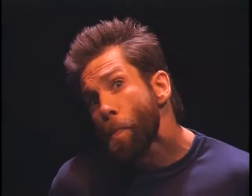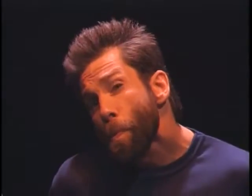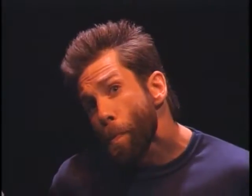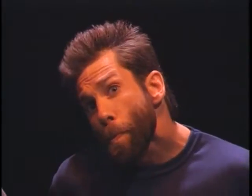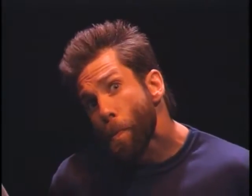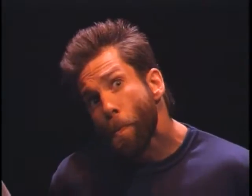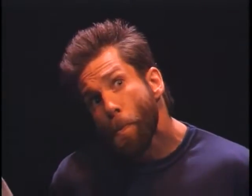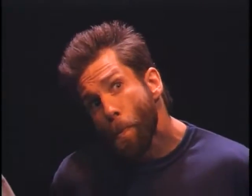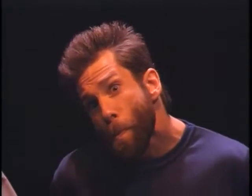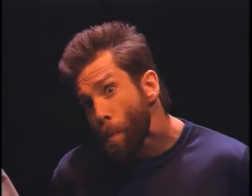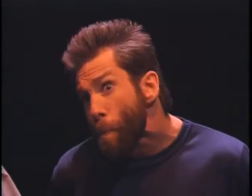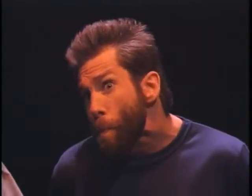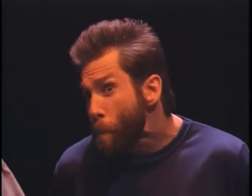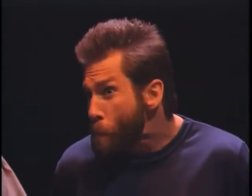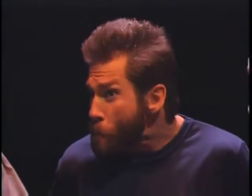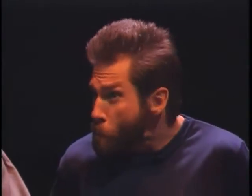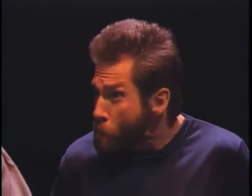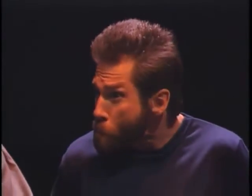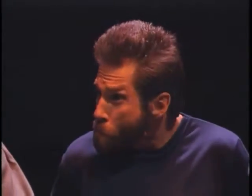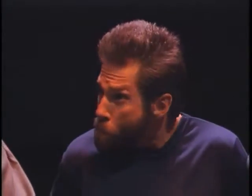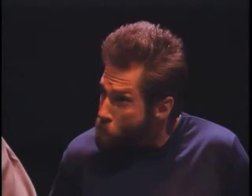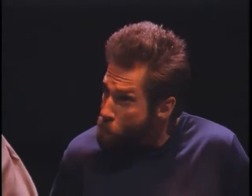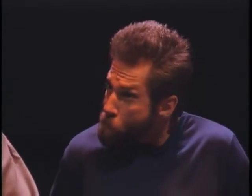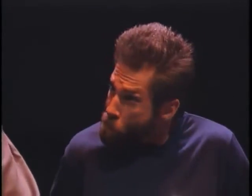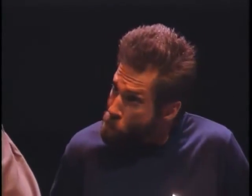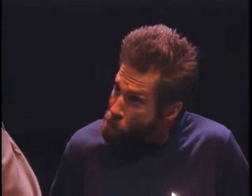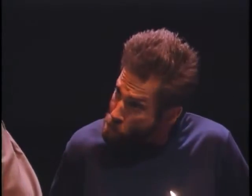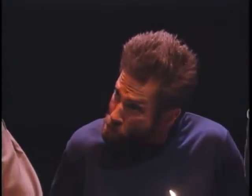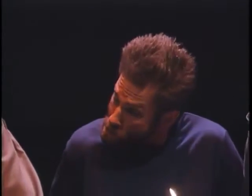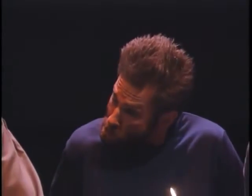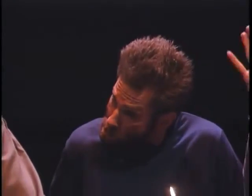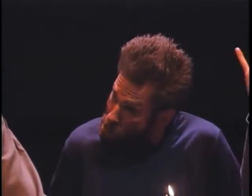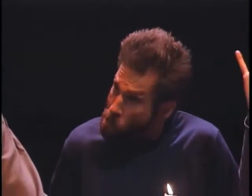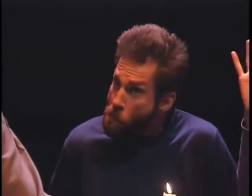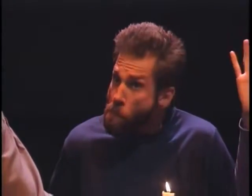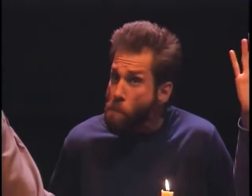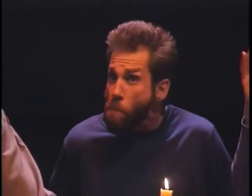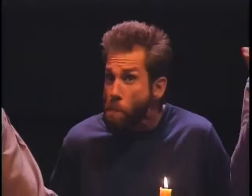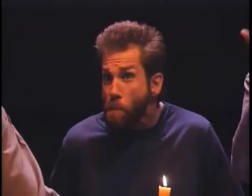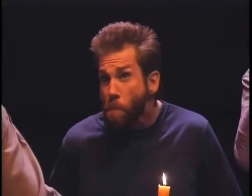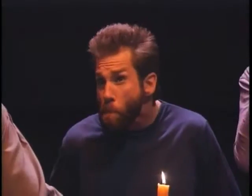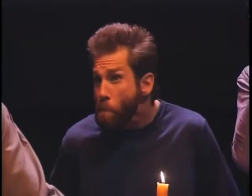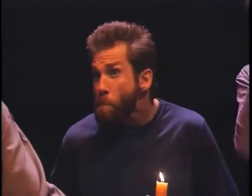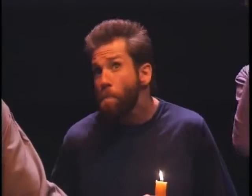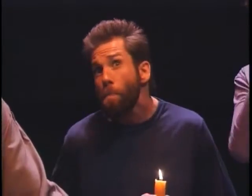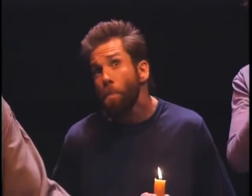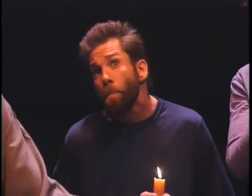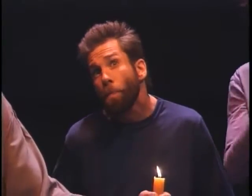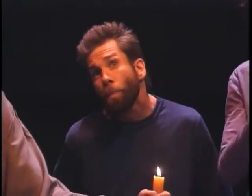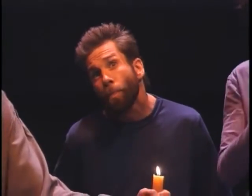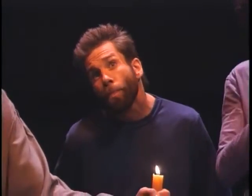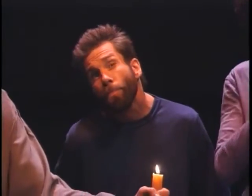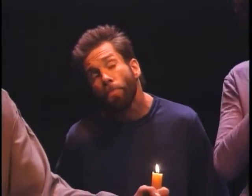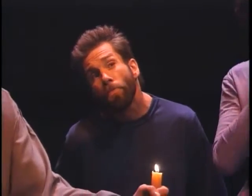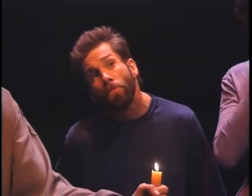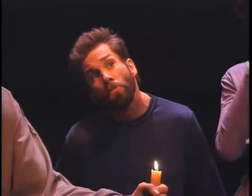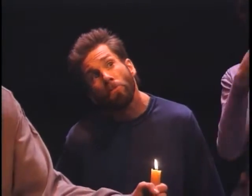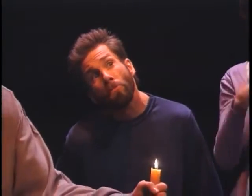control a responsibility I want to believe in reality nothing more than